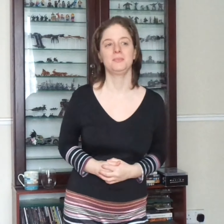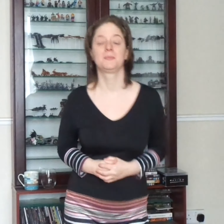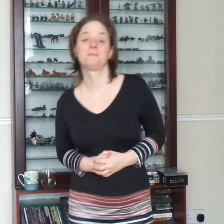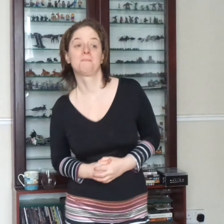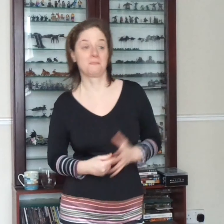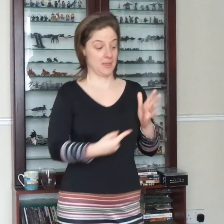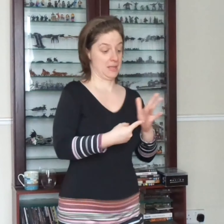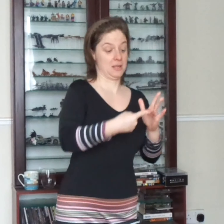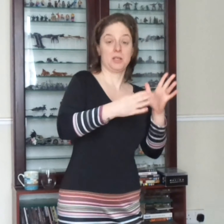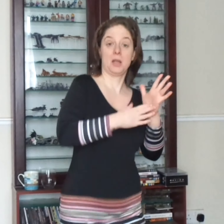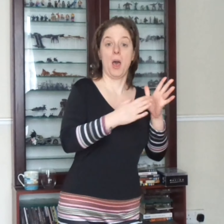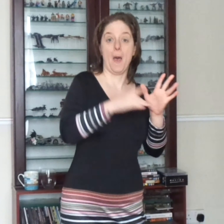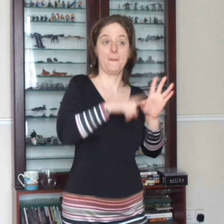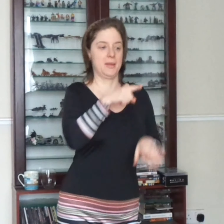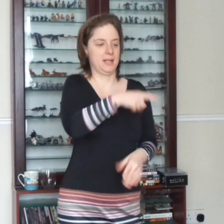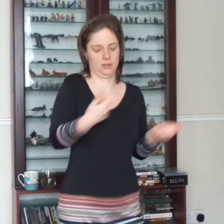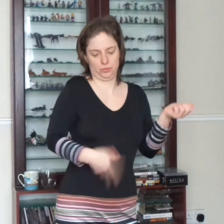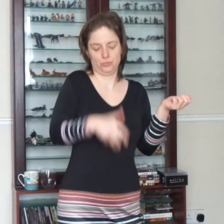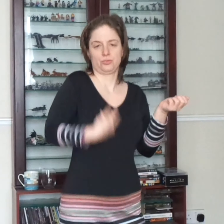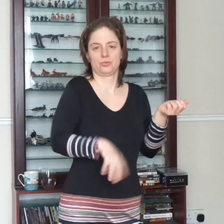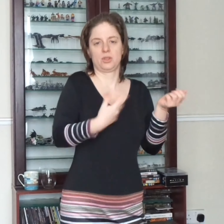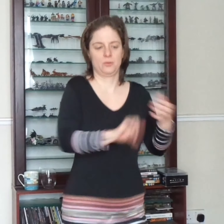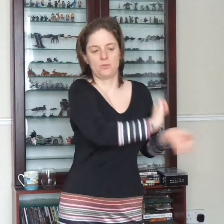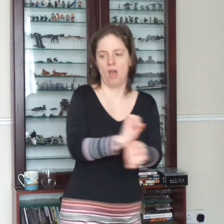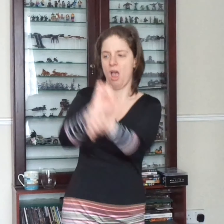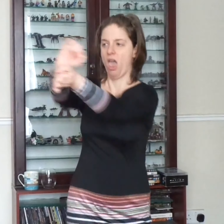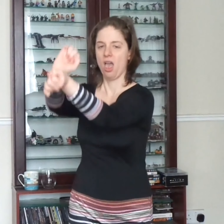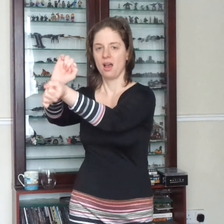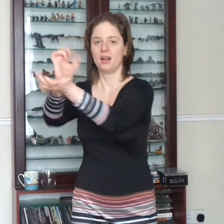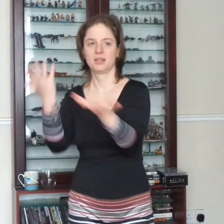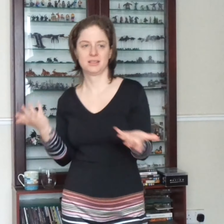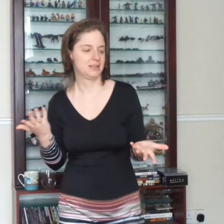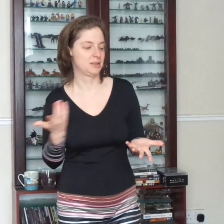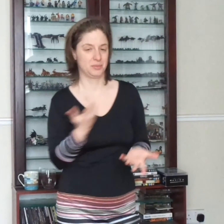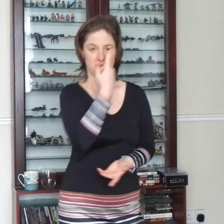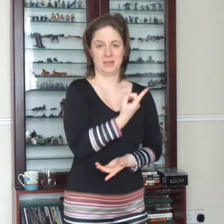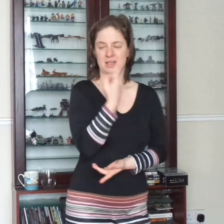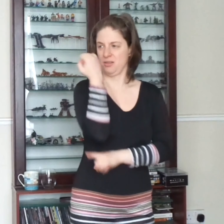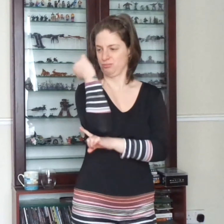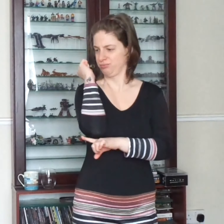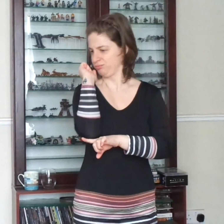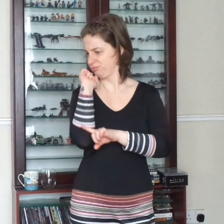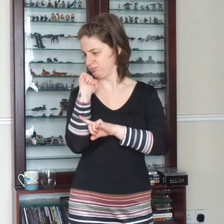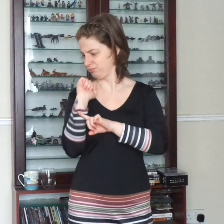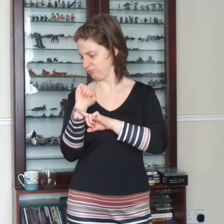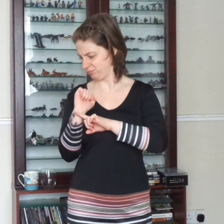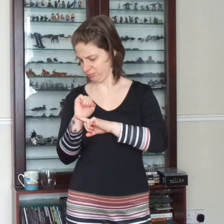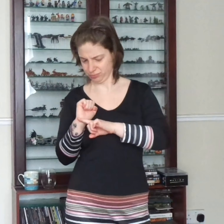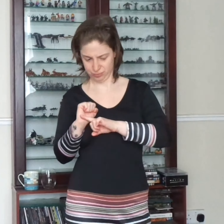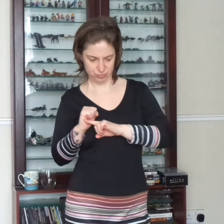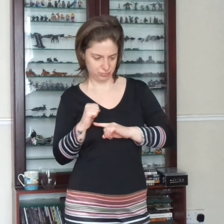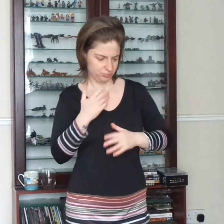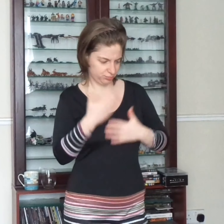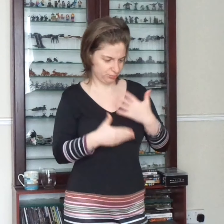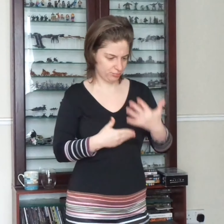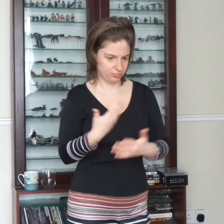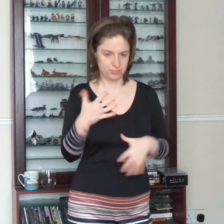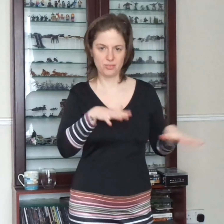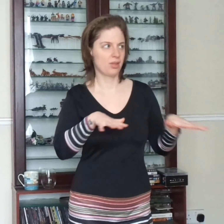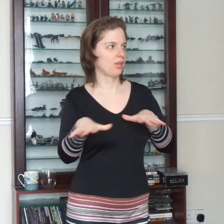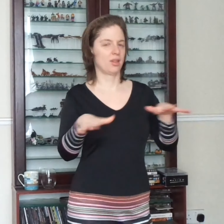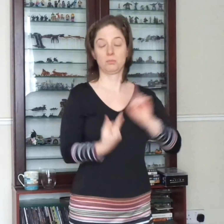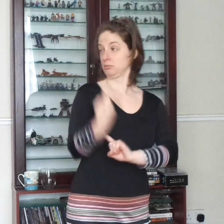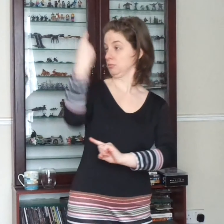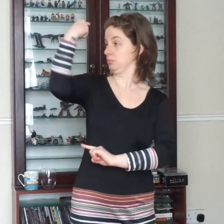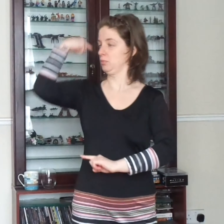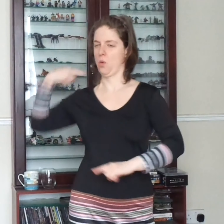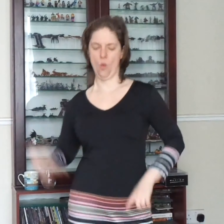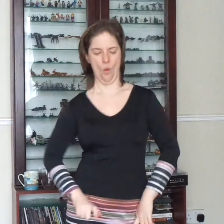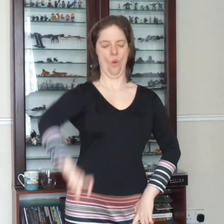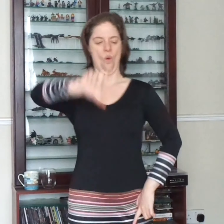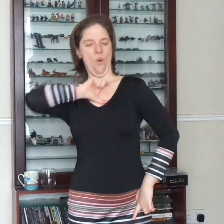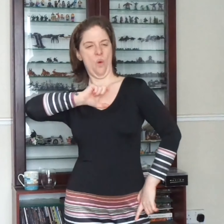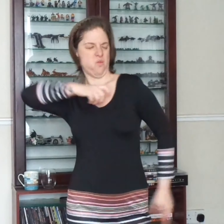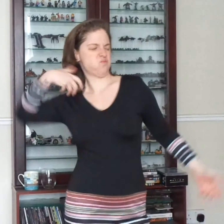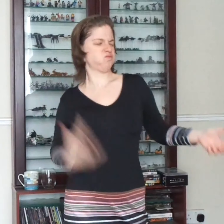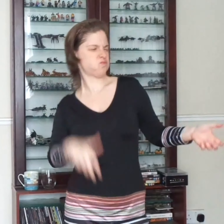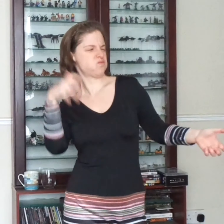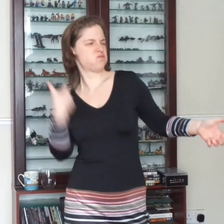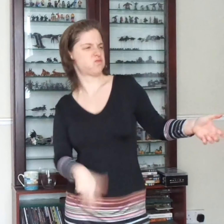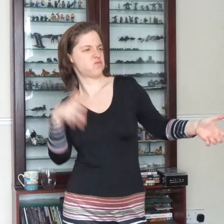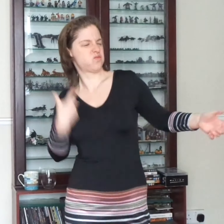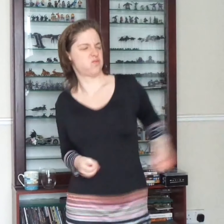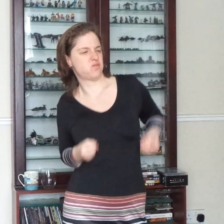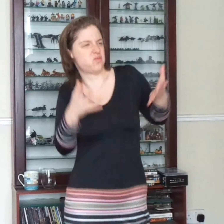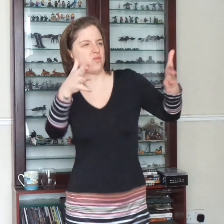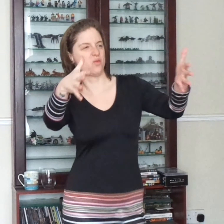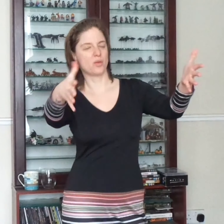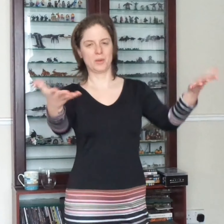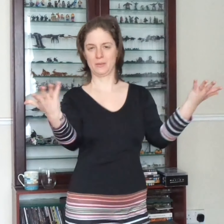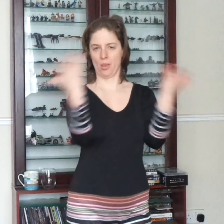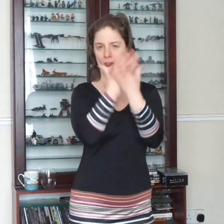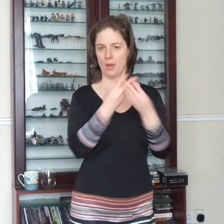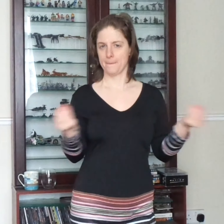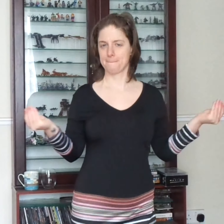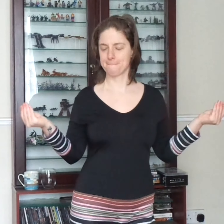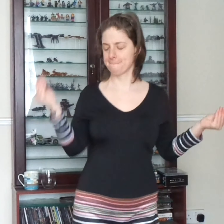Tommy's got his six string in hock, Now he's holding in What he used to make it talk, So tough, it's tough